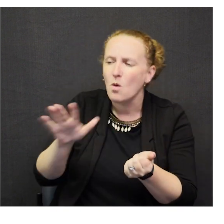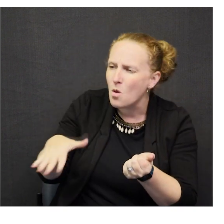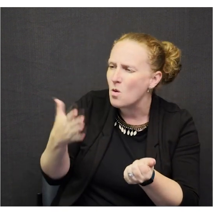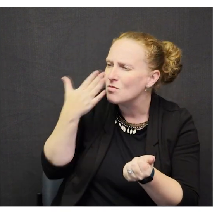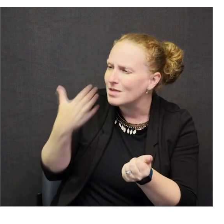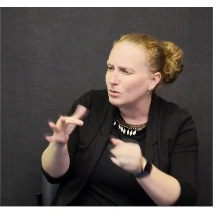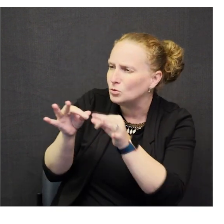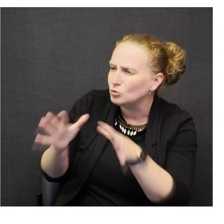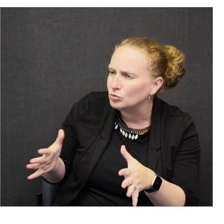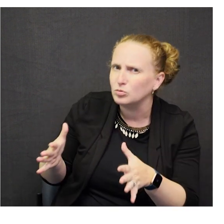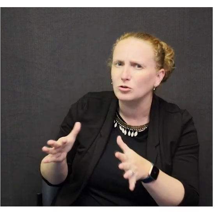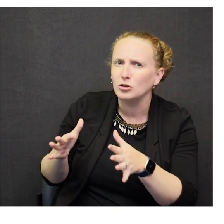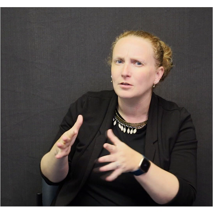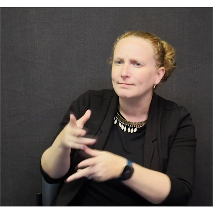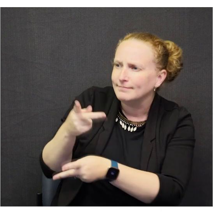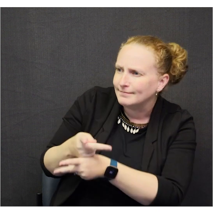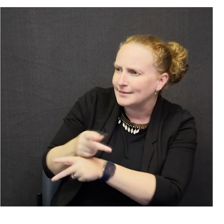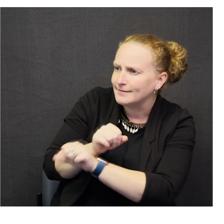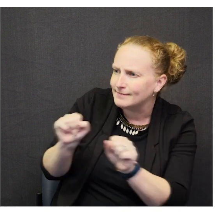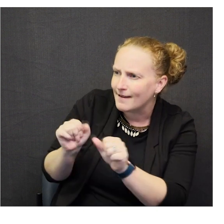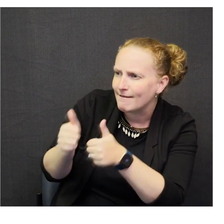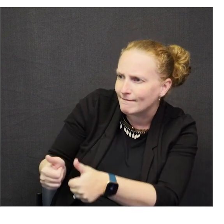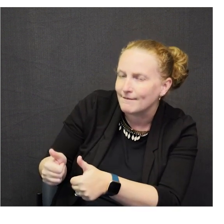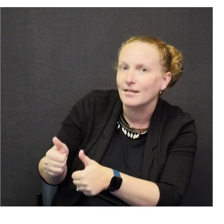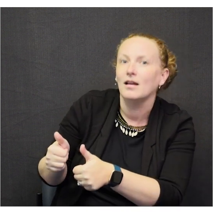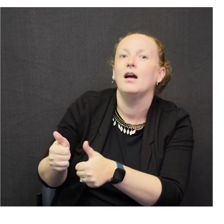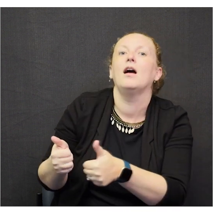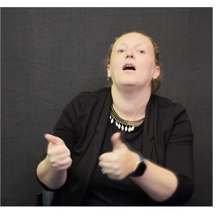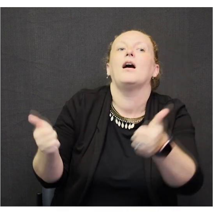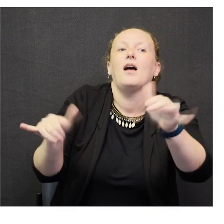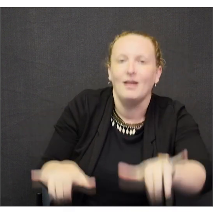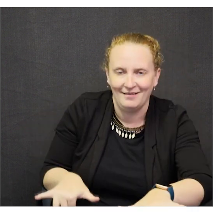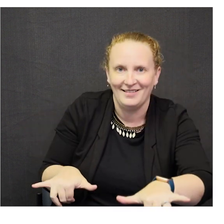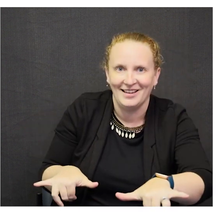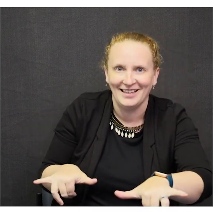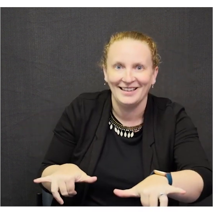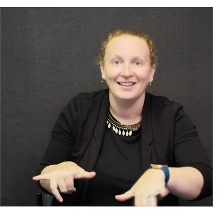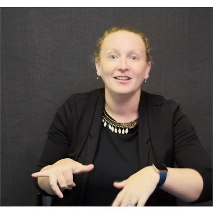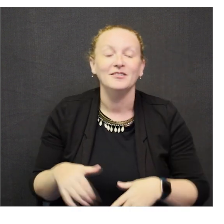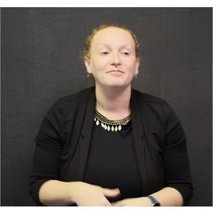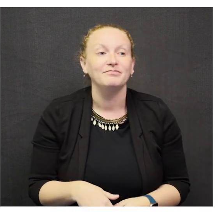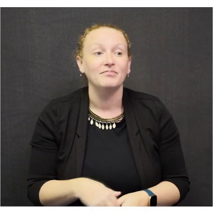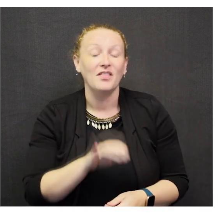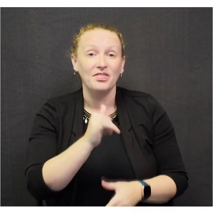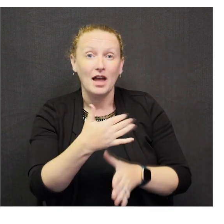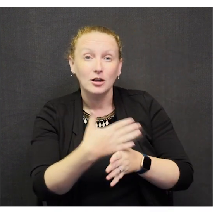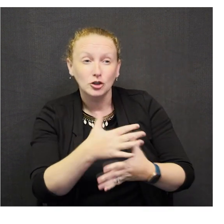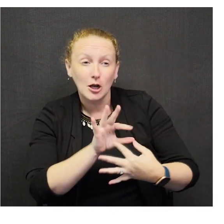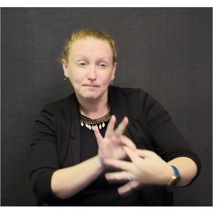and a shared empathy that may have been there before, but there wasn't occasion to voice